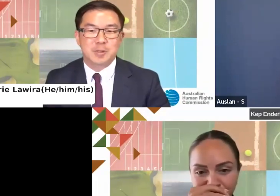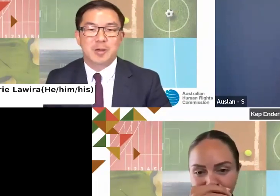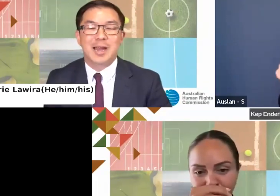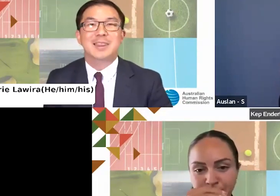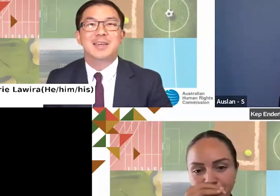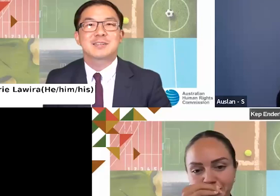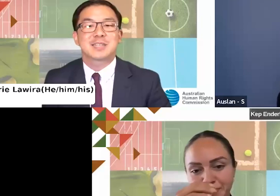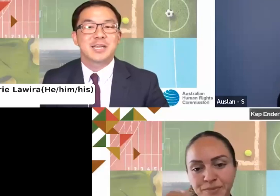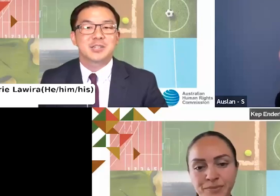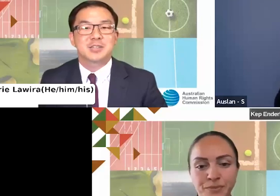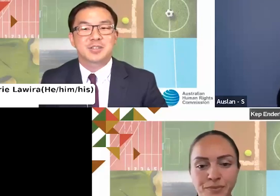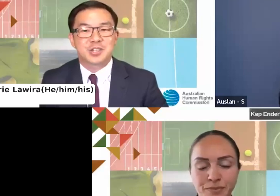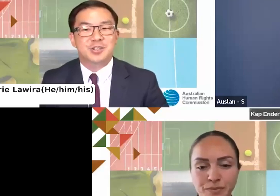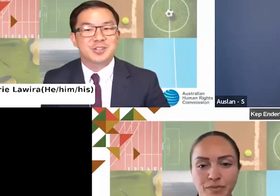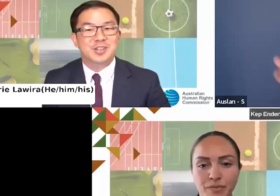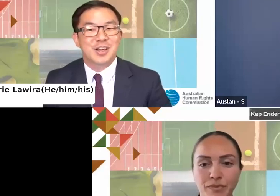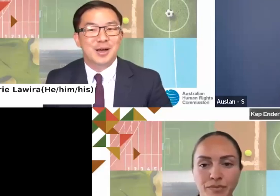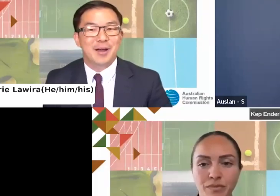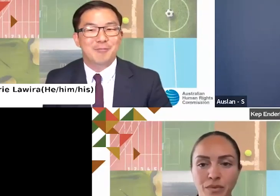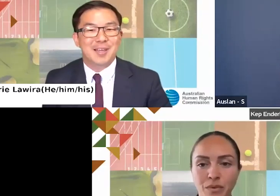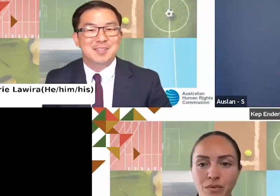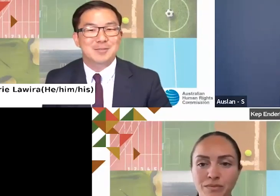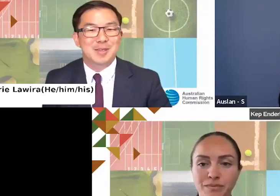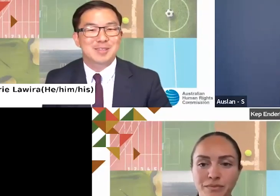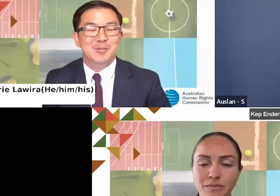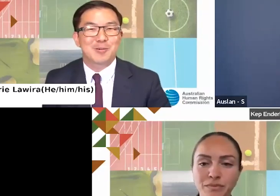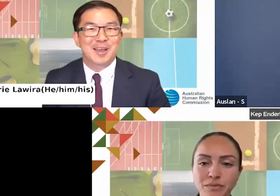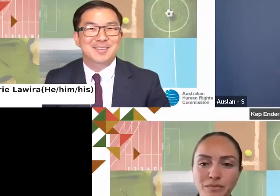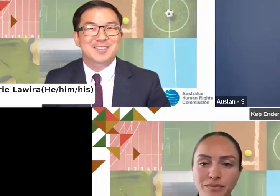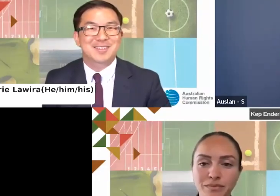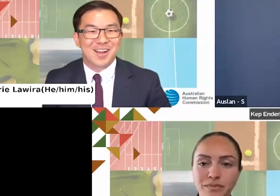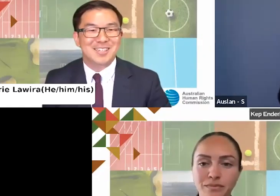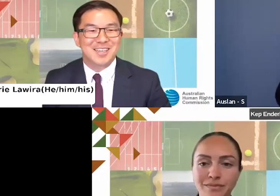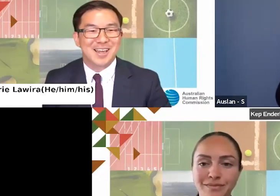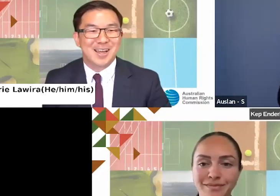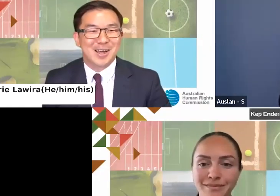between athletes, teachers and students about racism in sport and society.